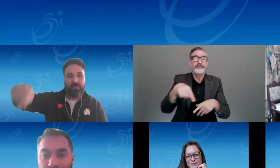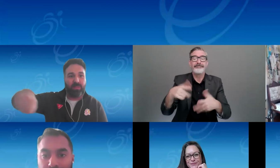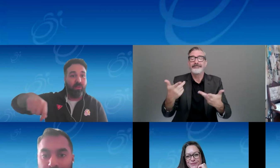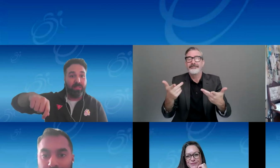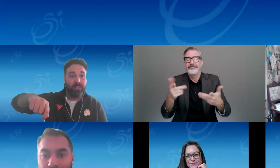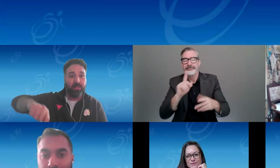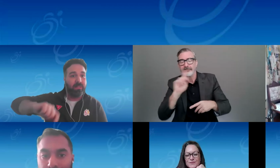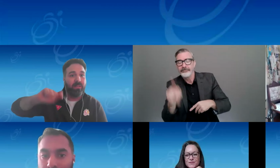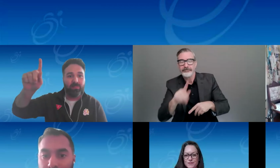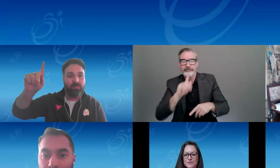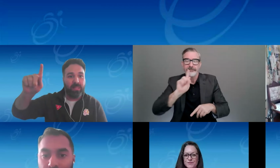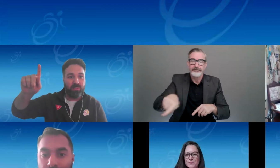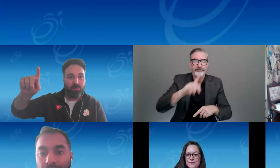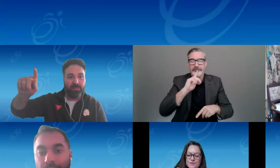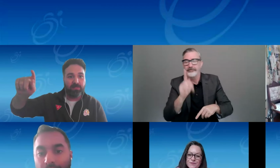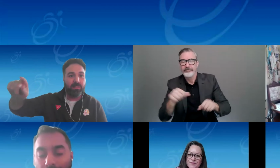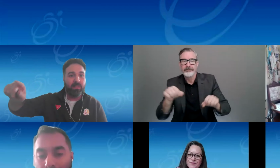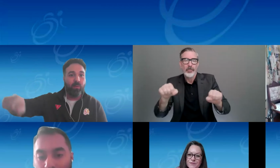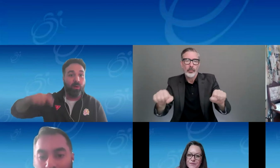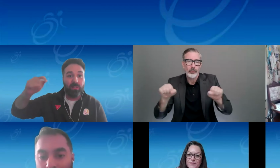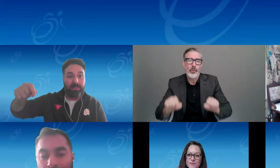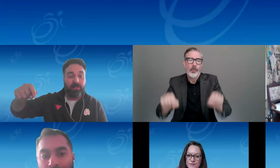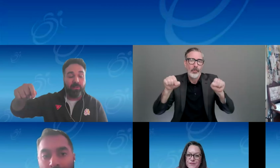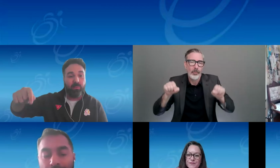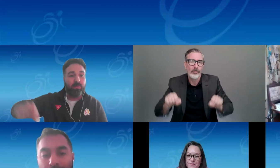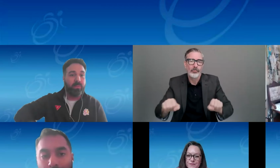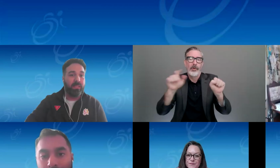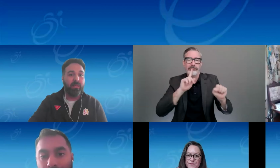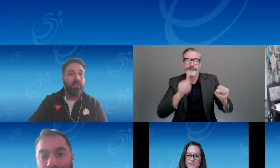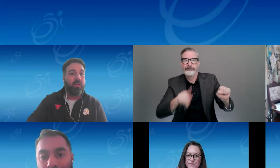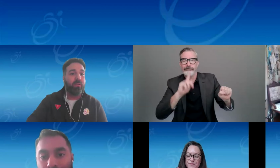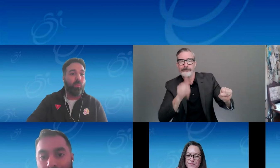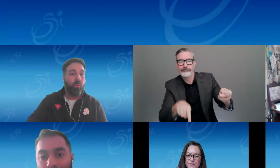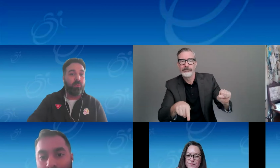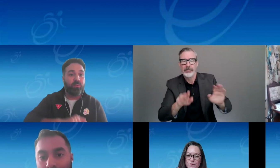And this is how they do mass management, where a leader would be one